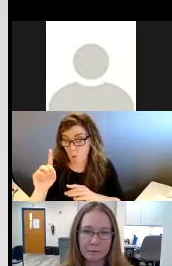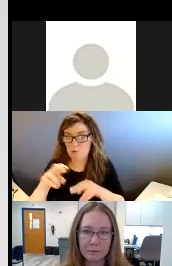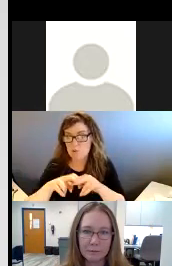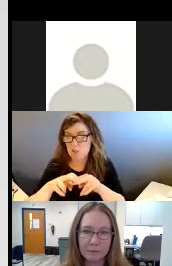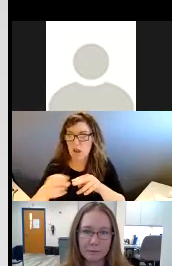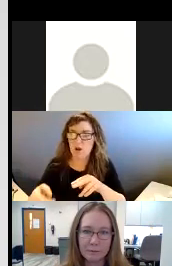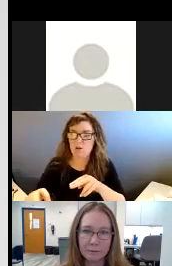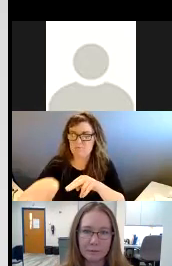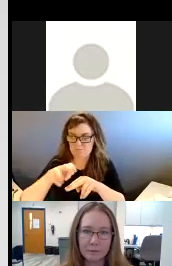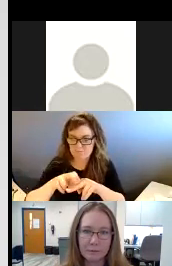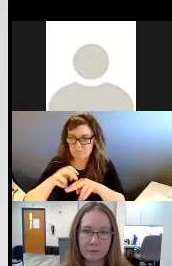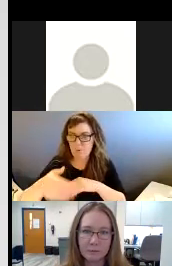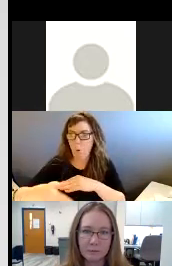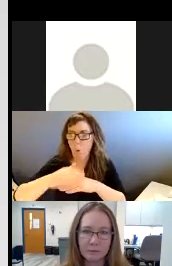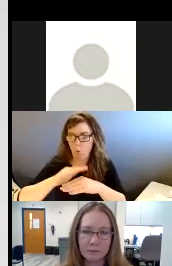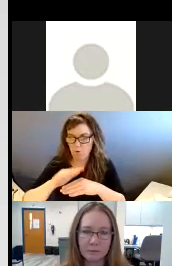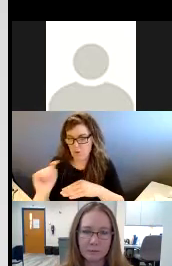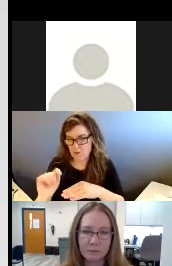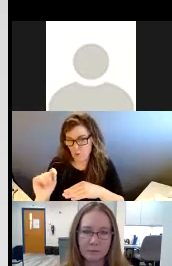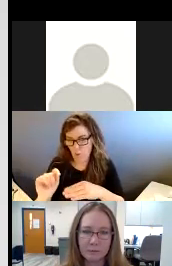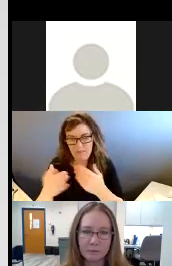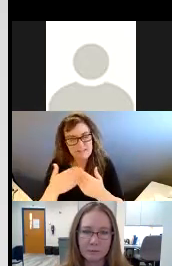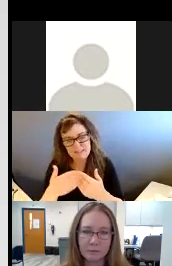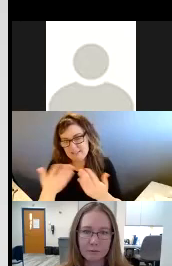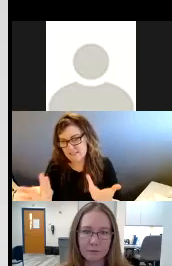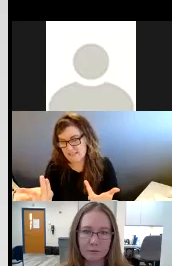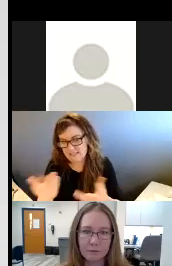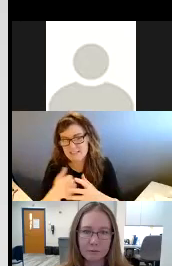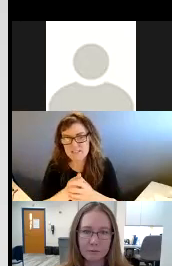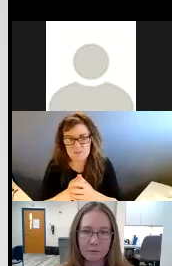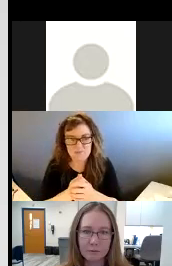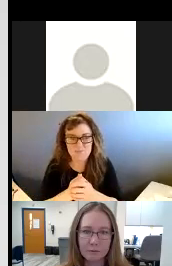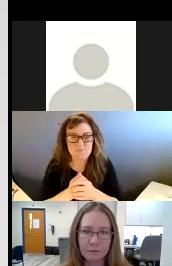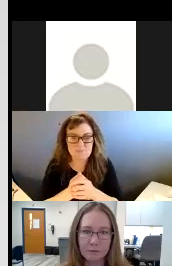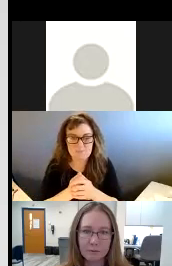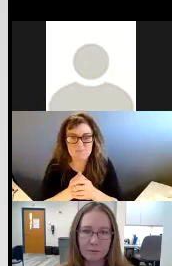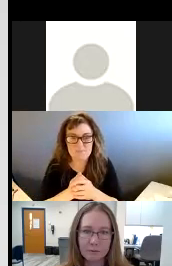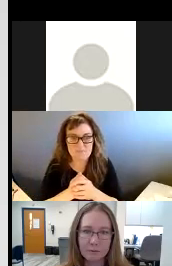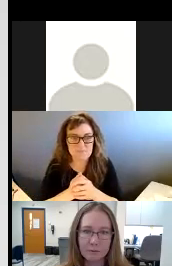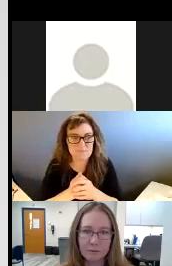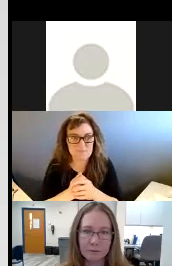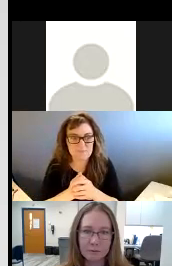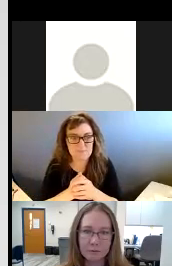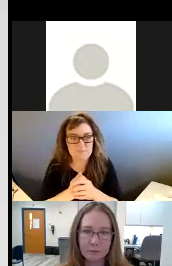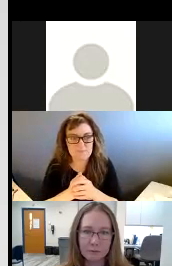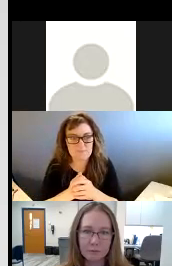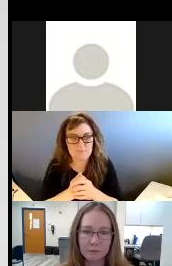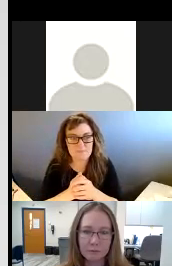CAN COME IN AND OUT MORE EASILY. AGAIN, THEY TALKED ABOUT WANTING TO MAKE SURE THAT